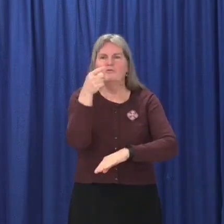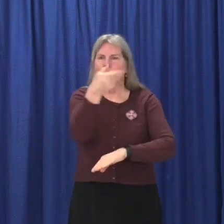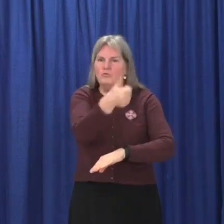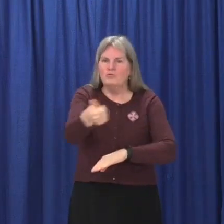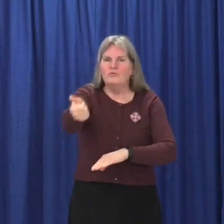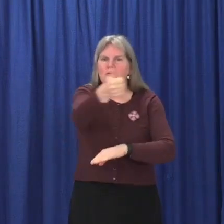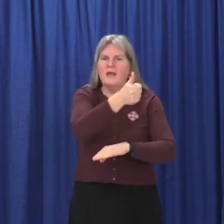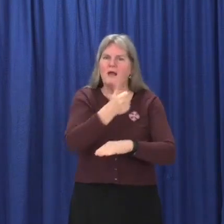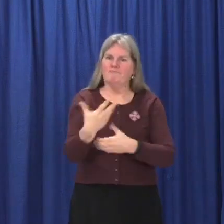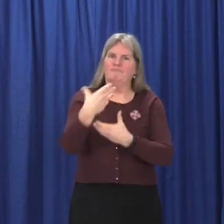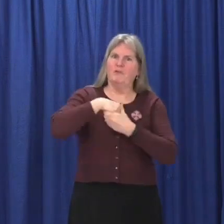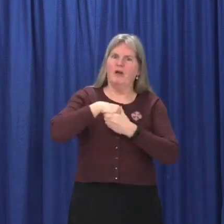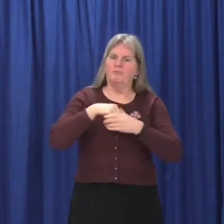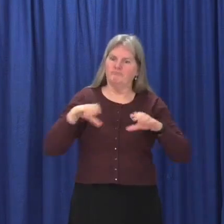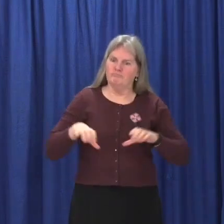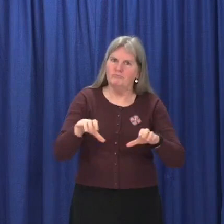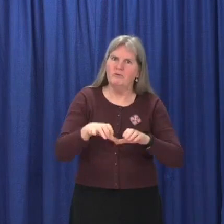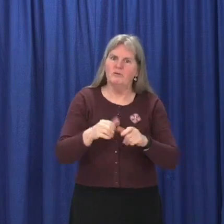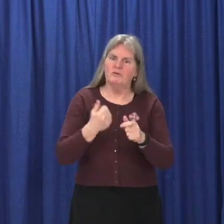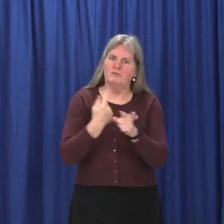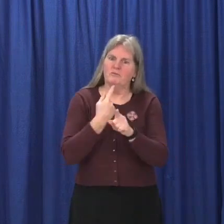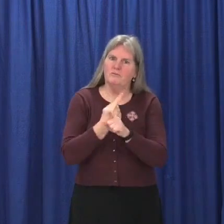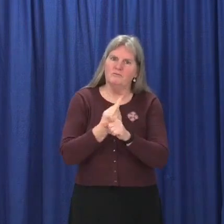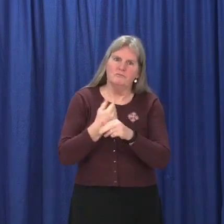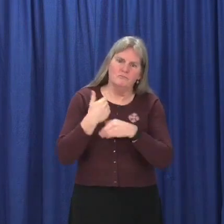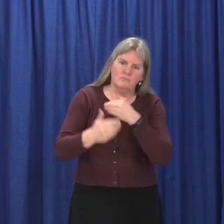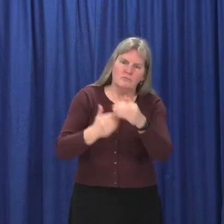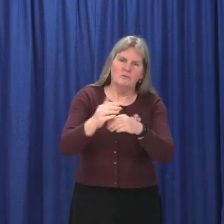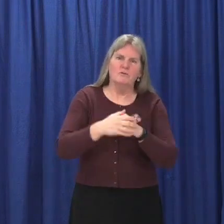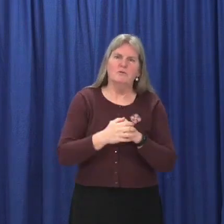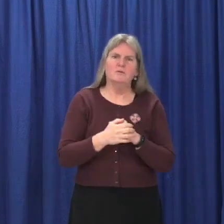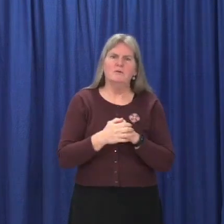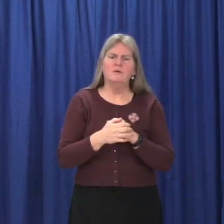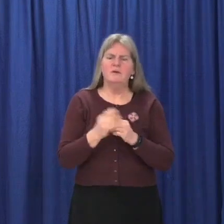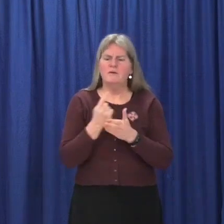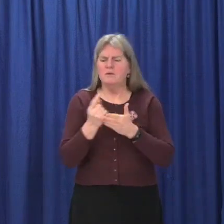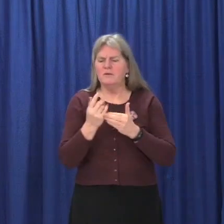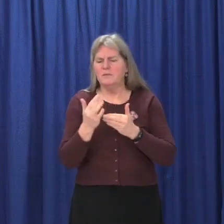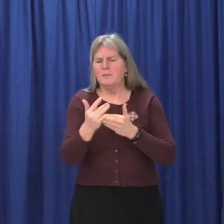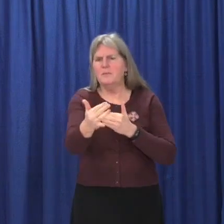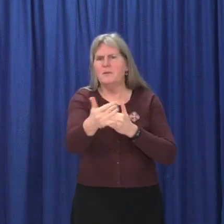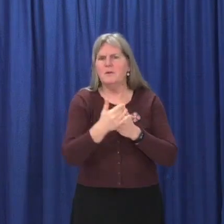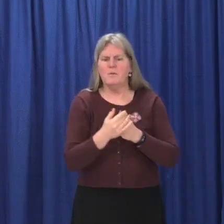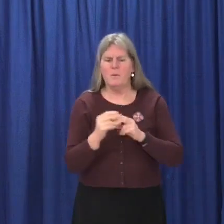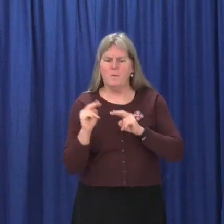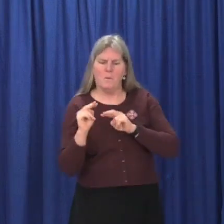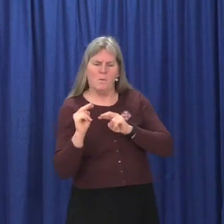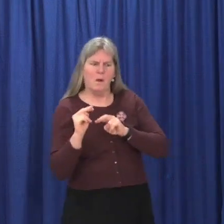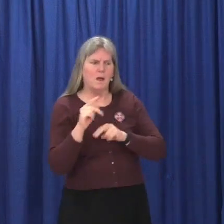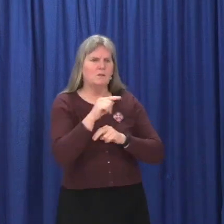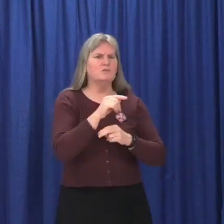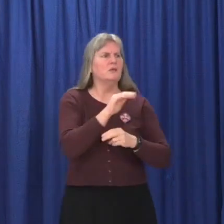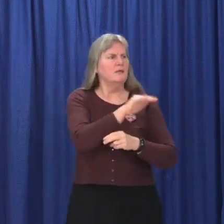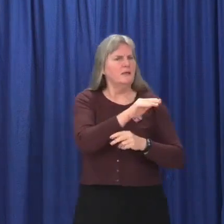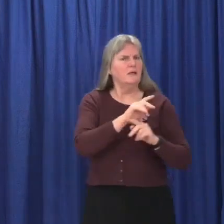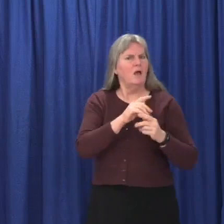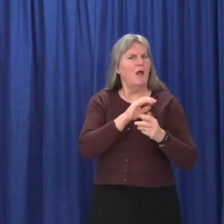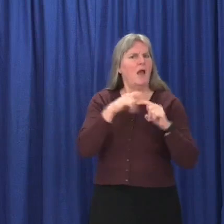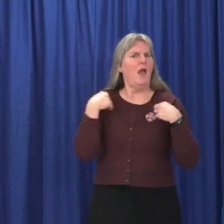We will continue to monitor the situation over the coming weeks, together with Dr. Elliott and her team, and we will continue to move